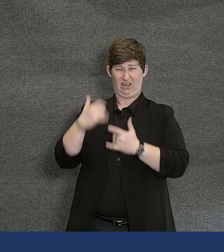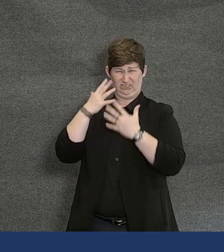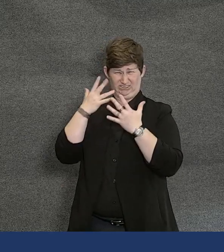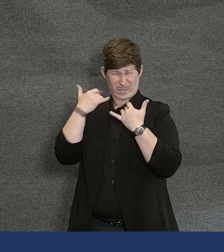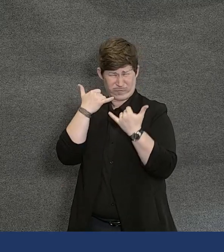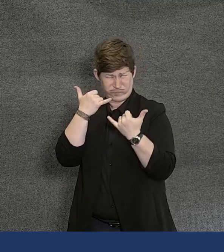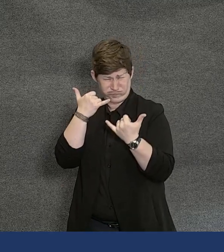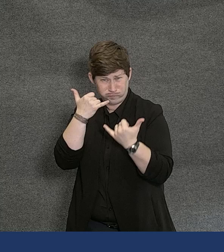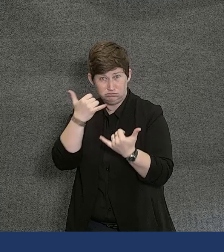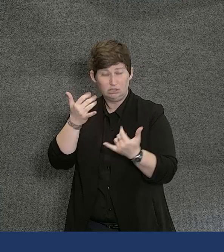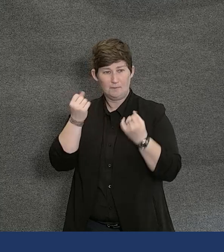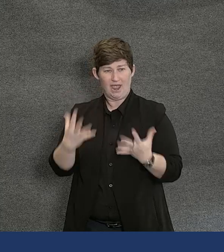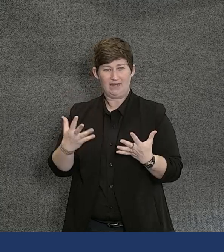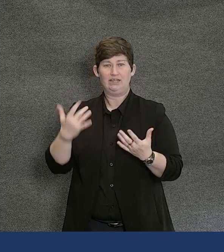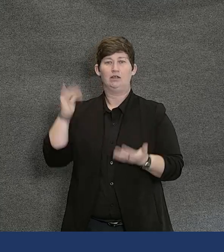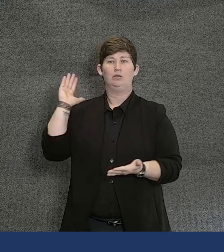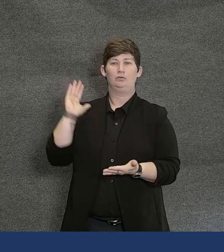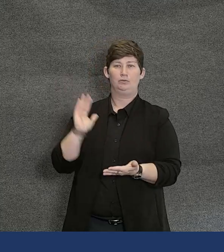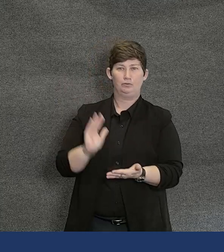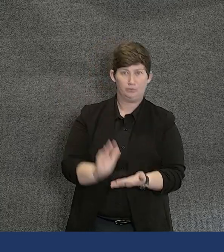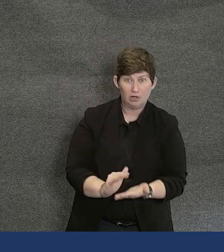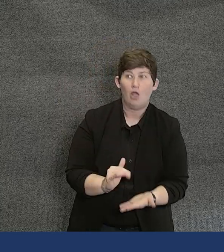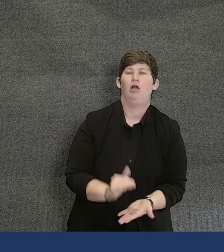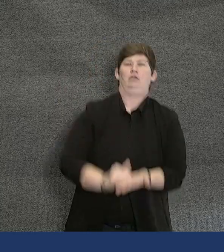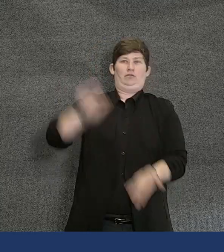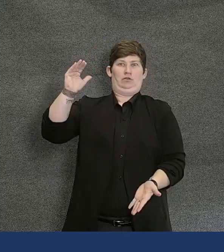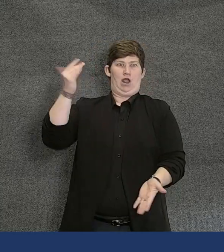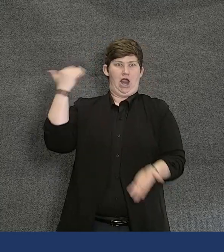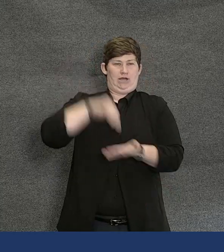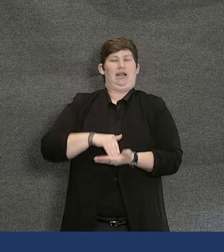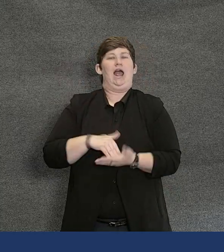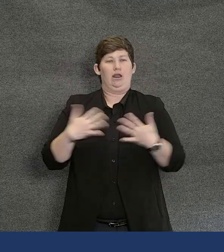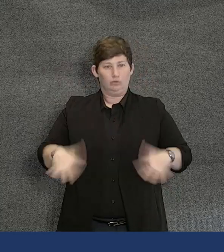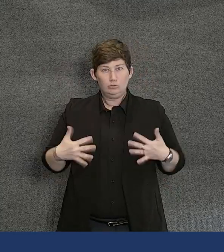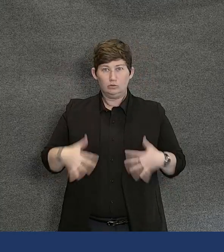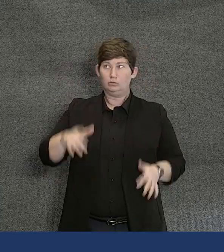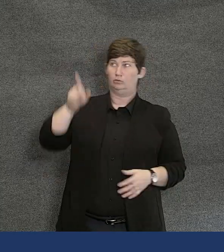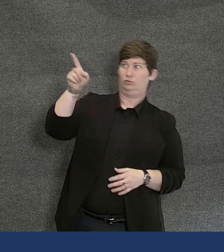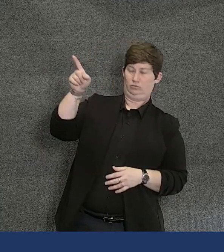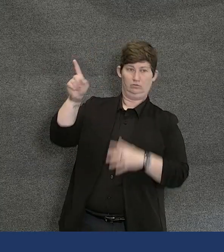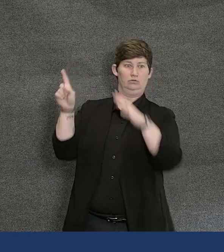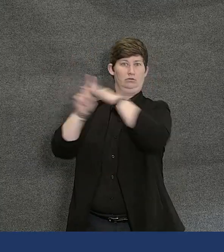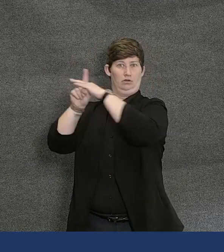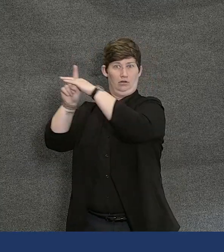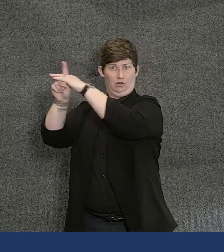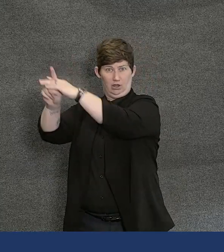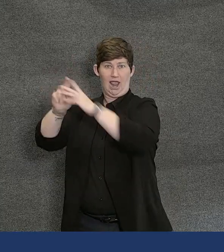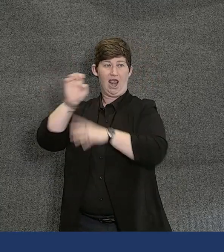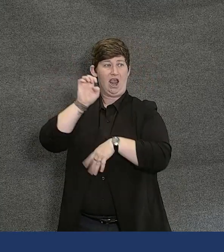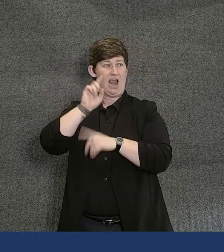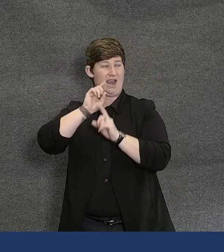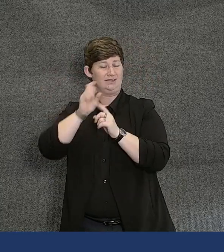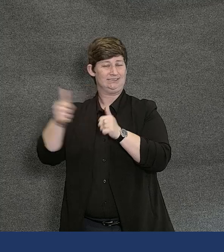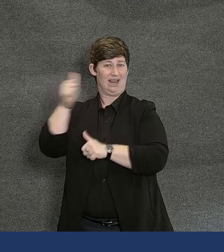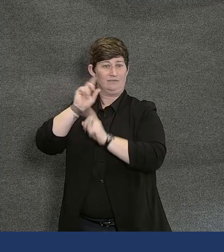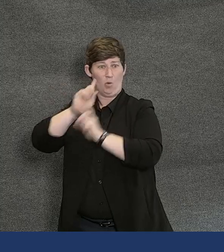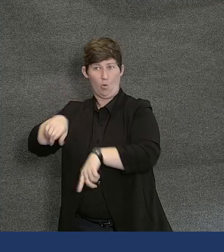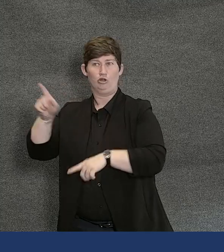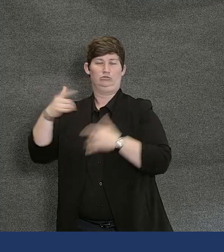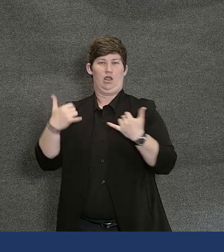And so I want to talk a little bit about this matter. So the funding freeze.